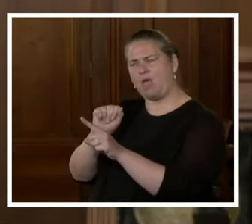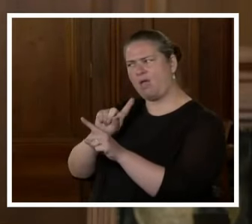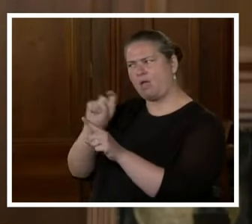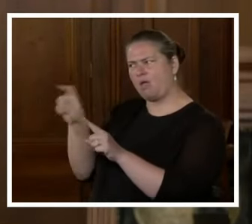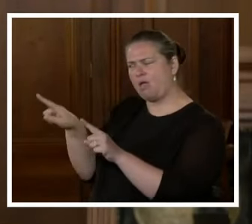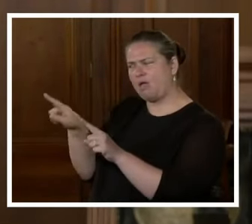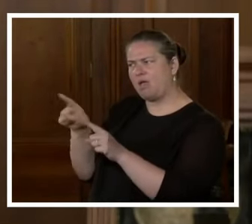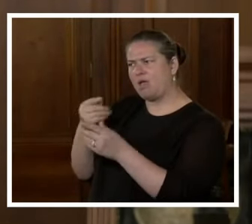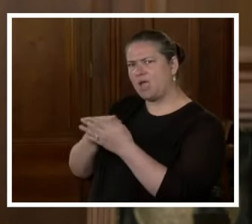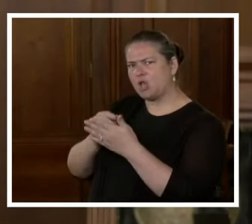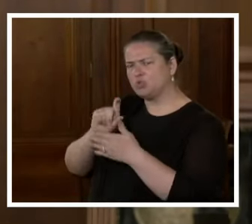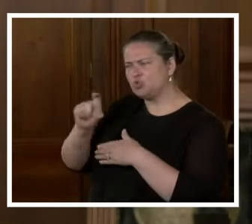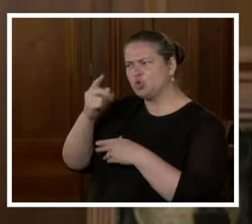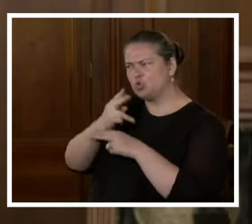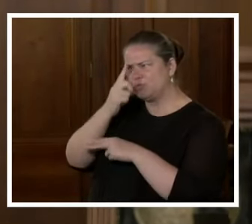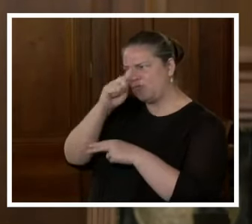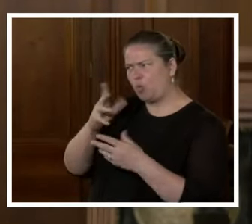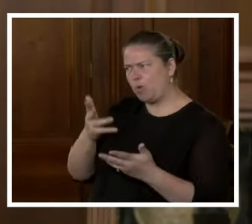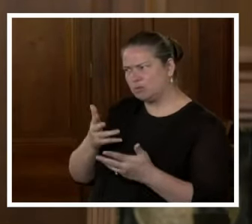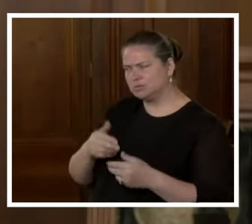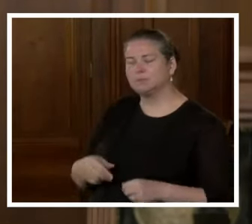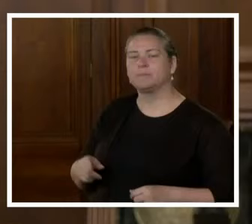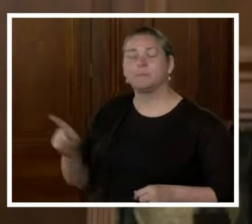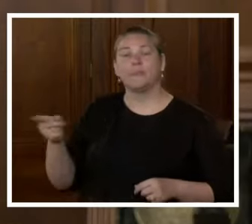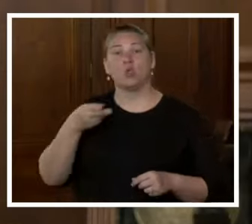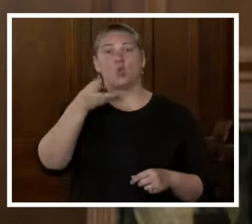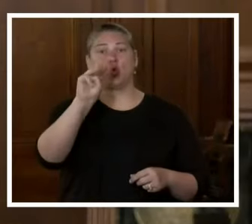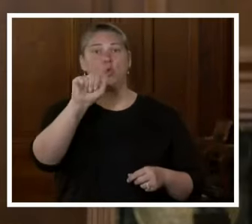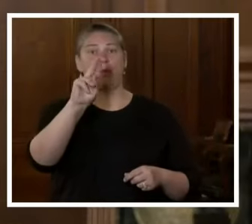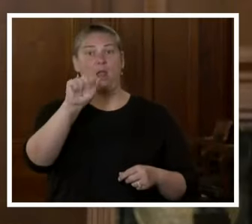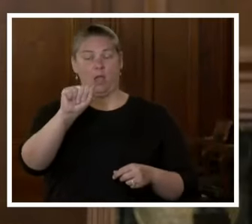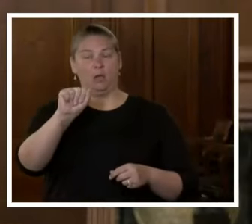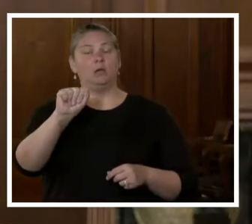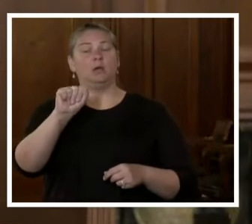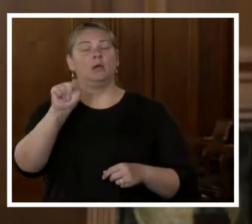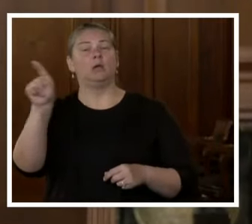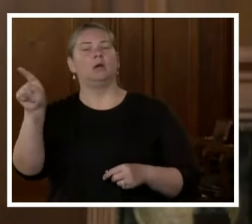WHERE SO MANY OTHER IMPORTANT ACTIVITIES LIKE JOB TRAINING CAN